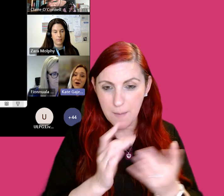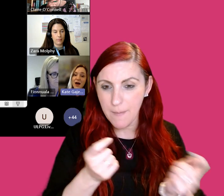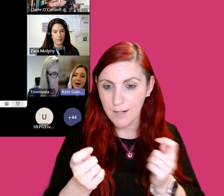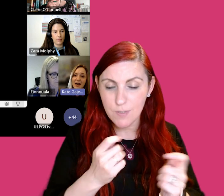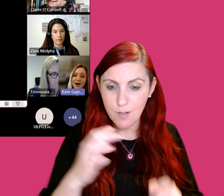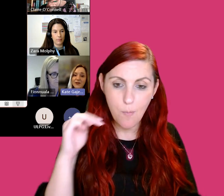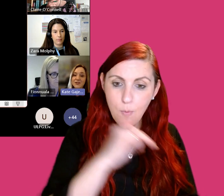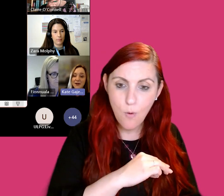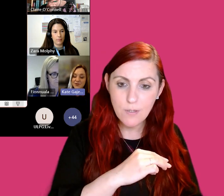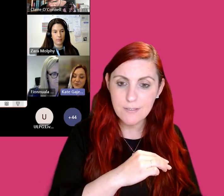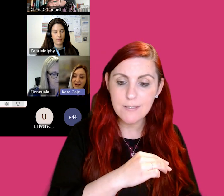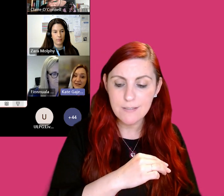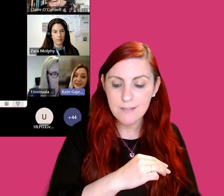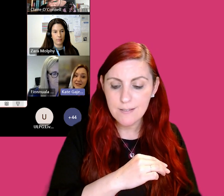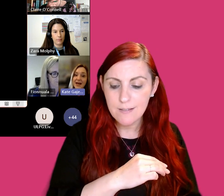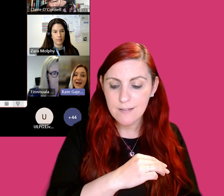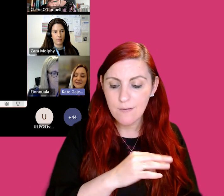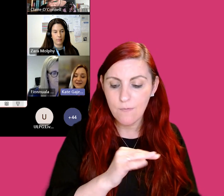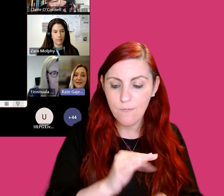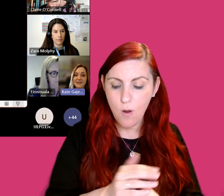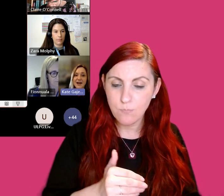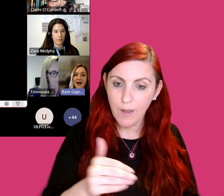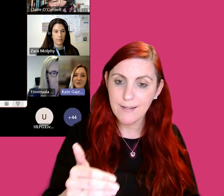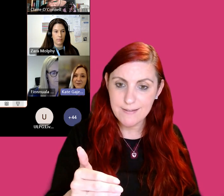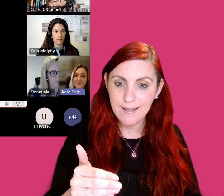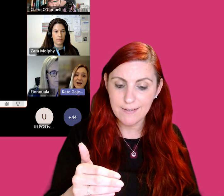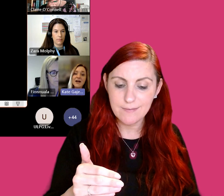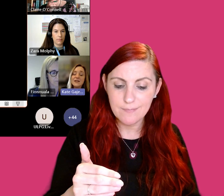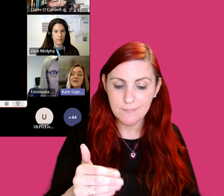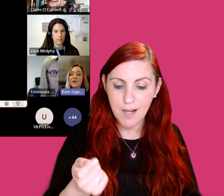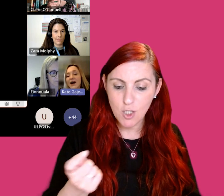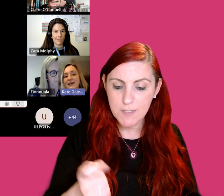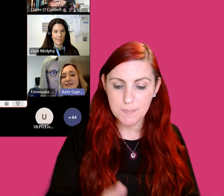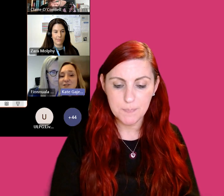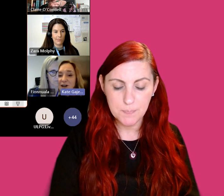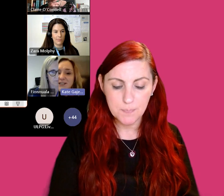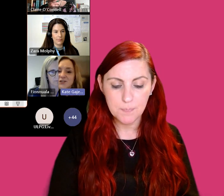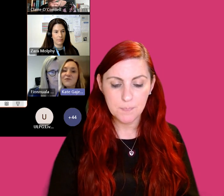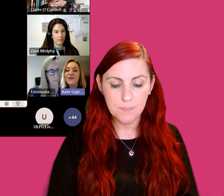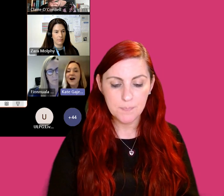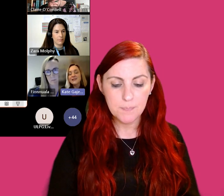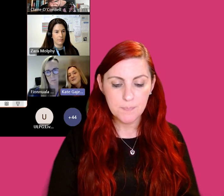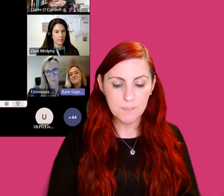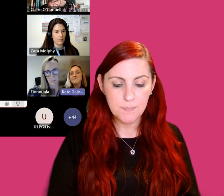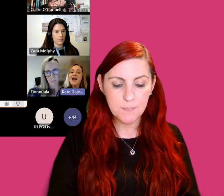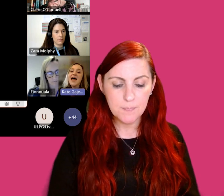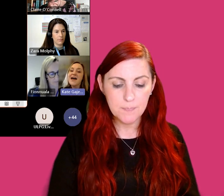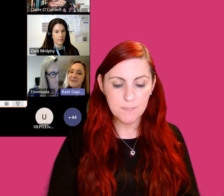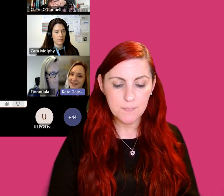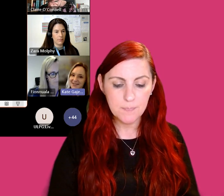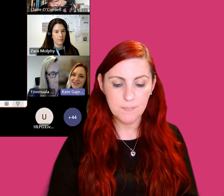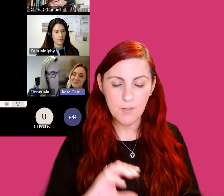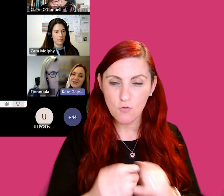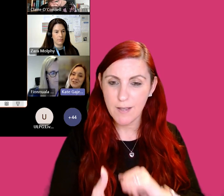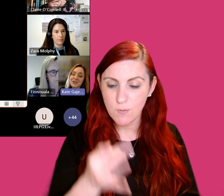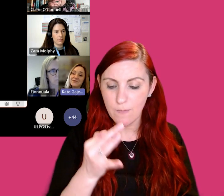to uh when it comes to pregnancy and its outcomes so I tried to find some evidence and research and